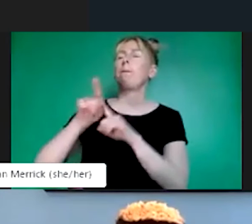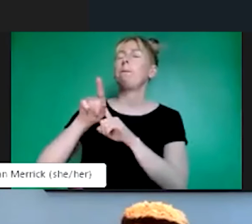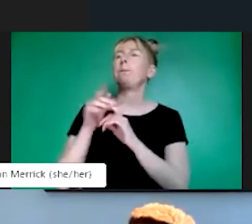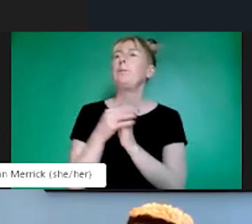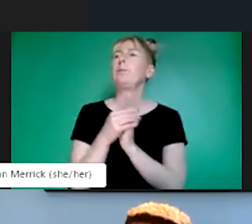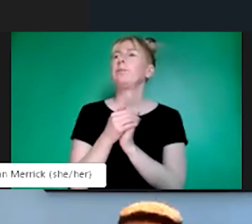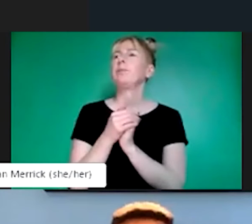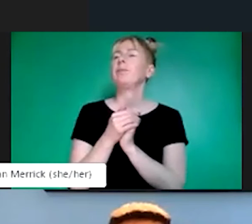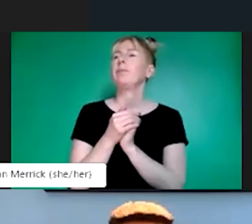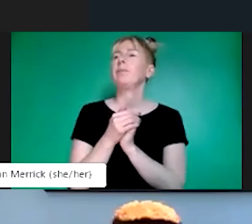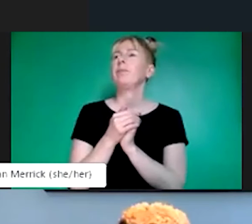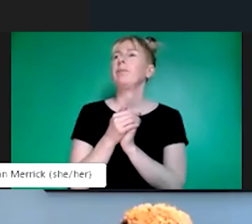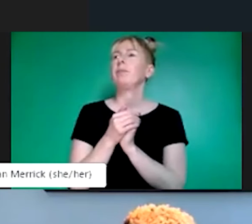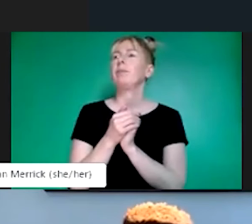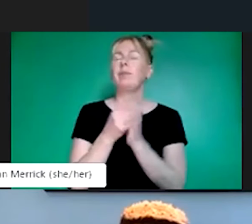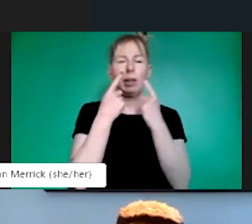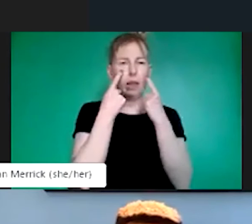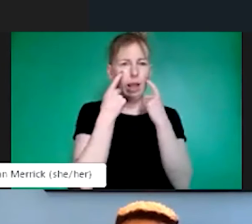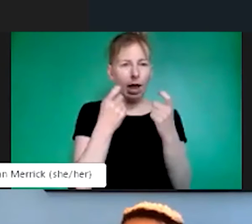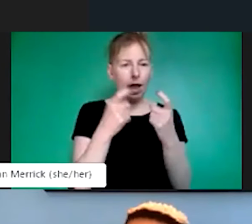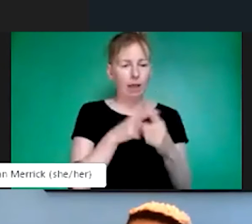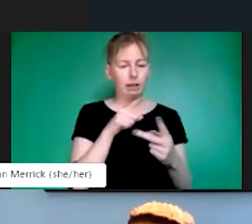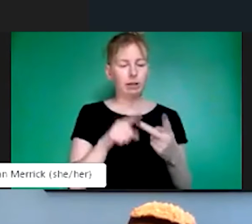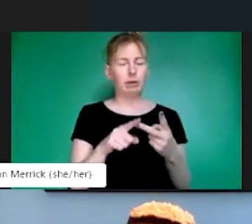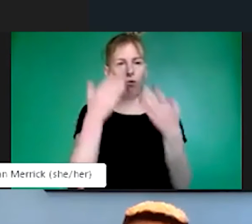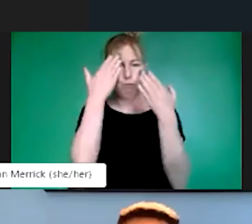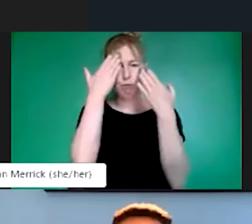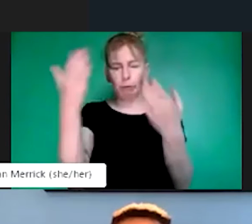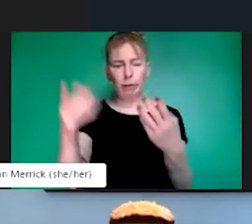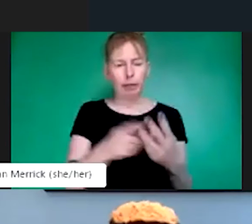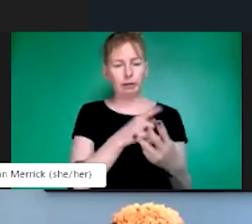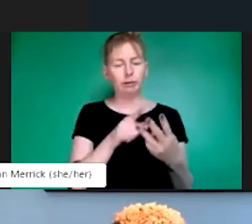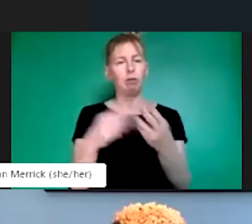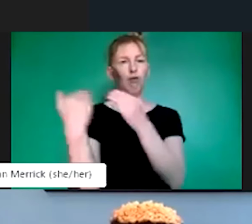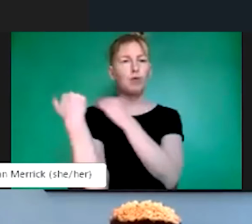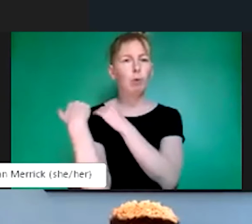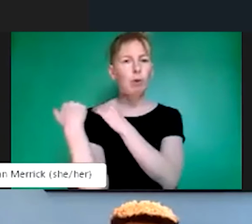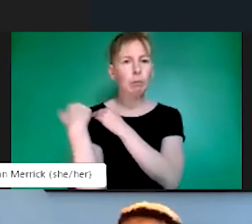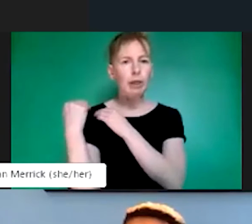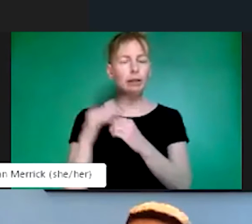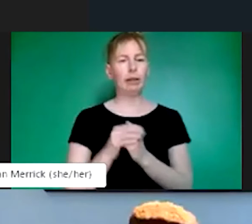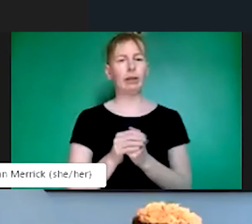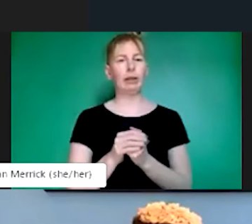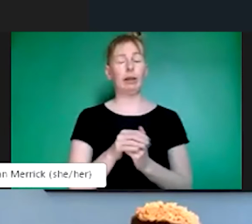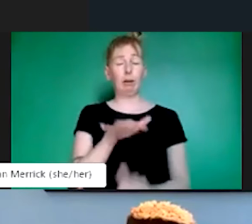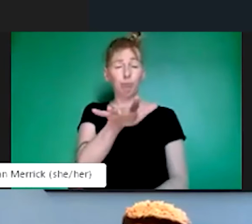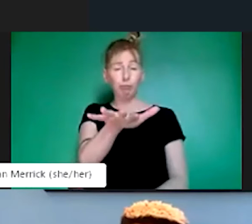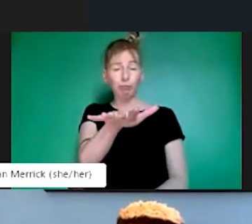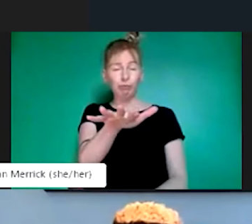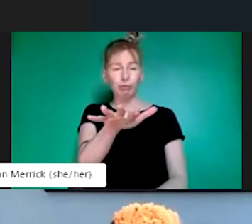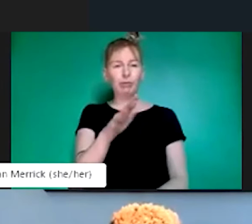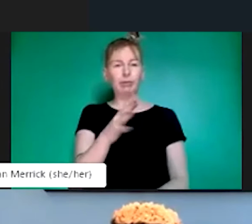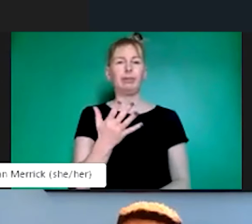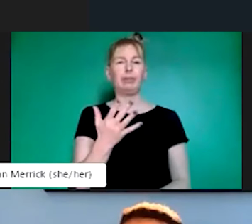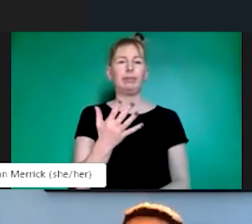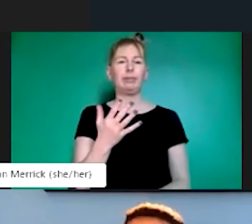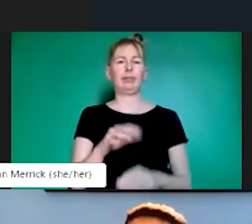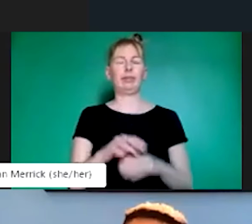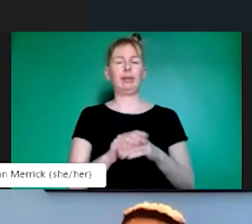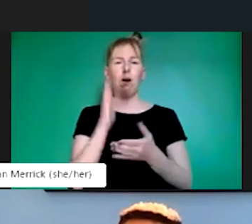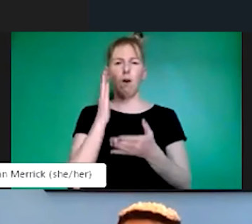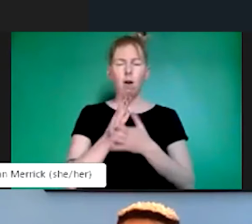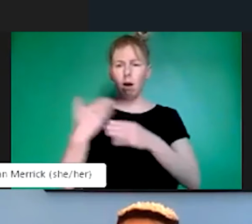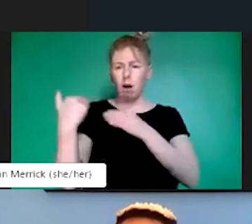“care, respect, responsibility, pleasantness, accountability, humility, spiritual growth”,